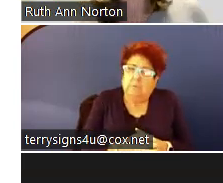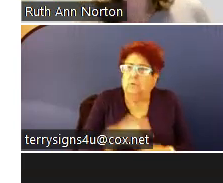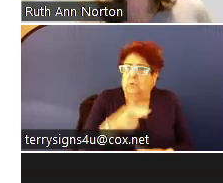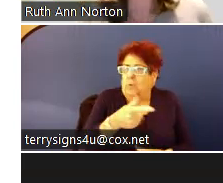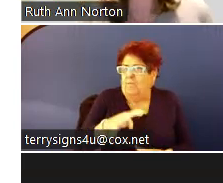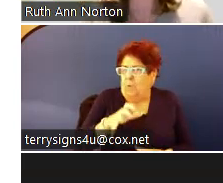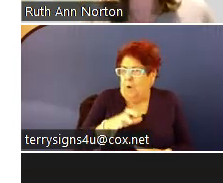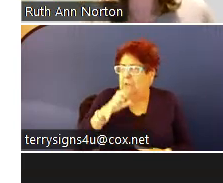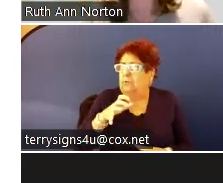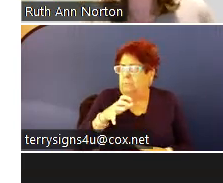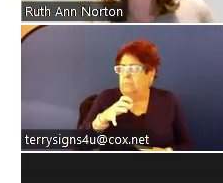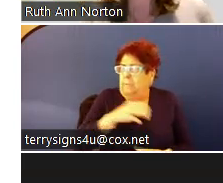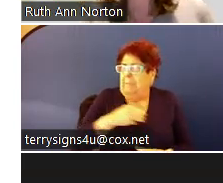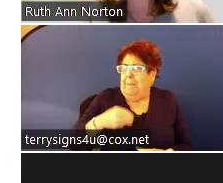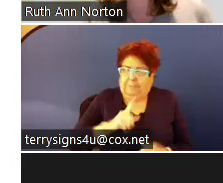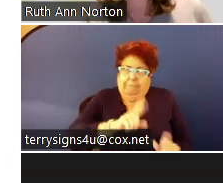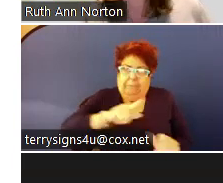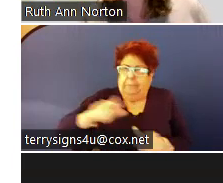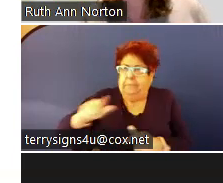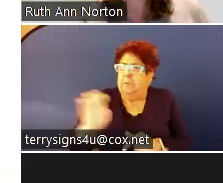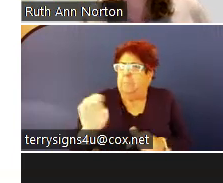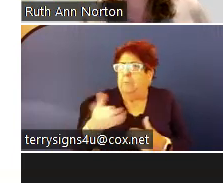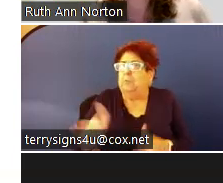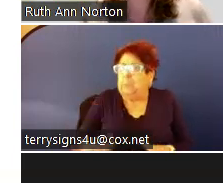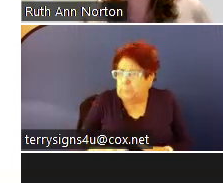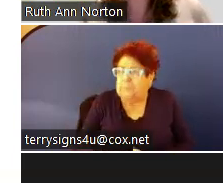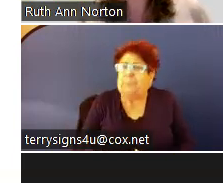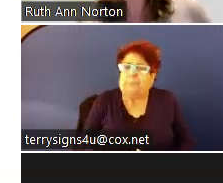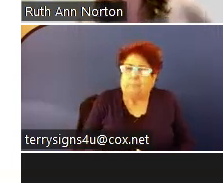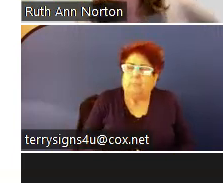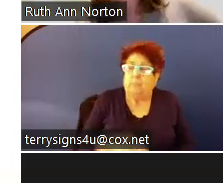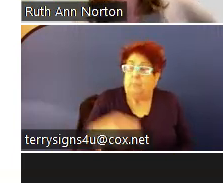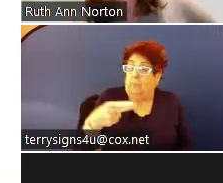What we are doing in the Habitat program and our older adults program